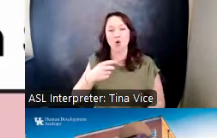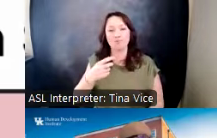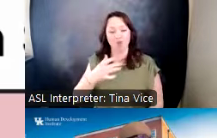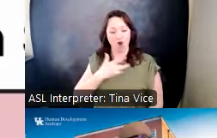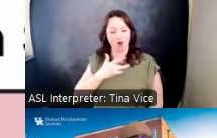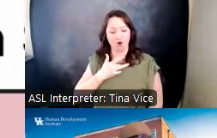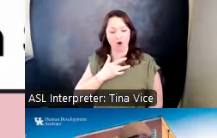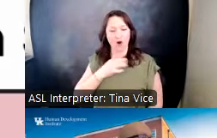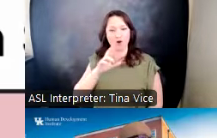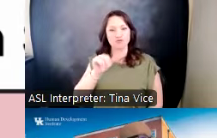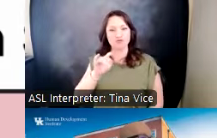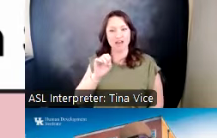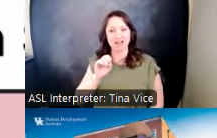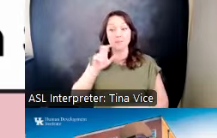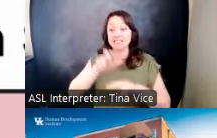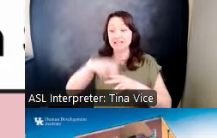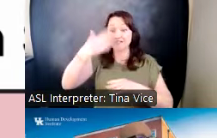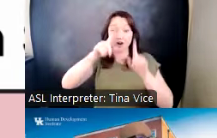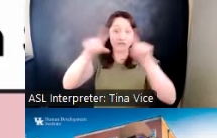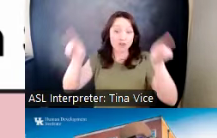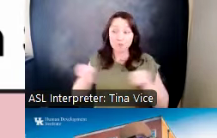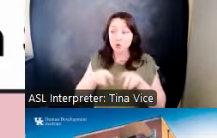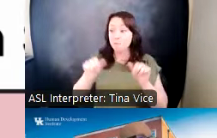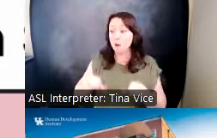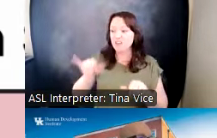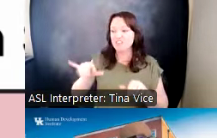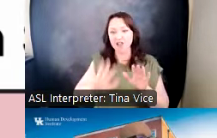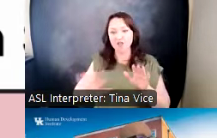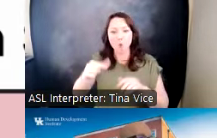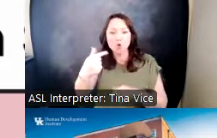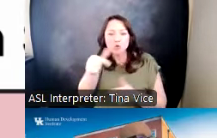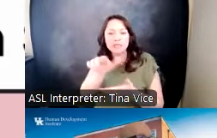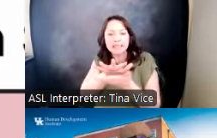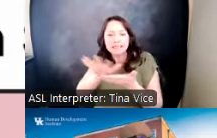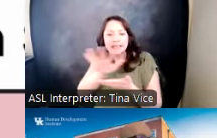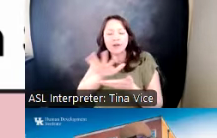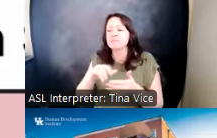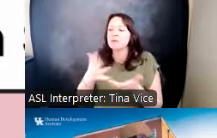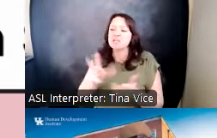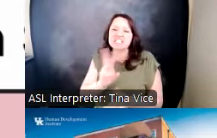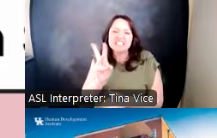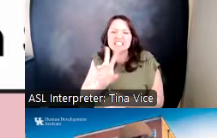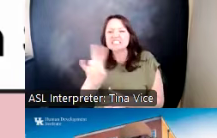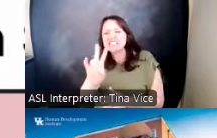computers, we're likely there in that lower green area between the six and the seven um